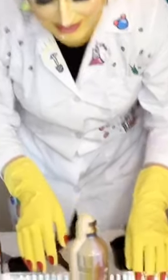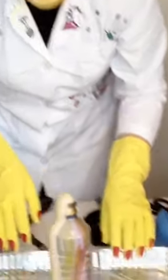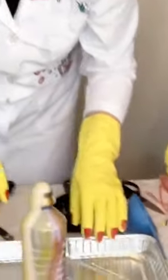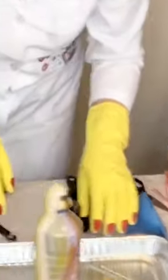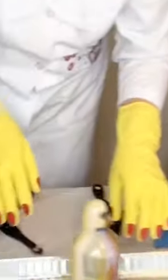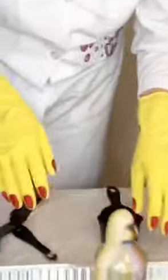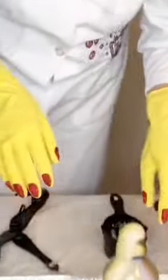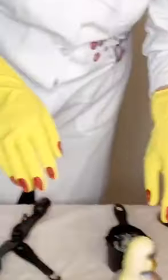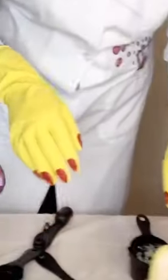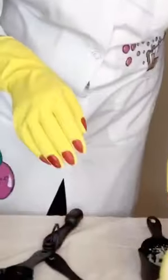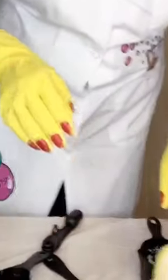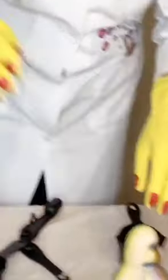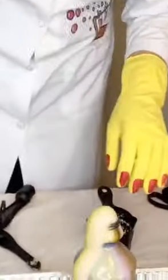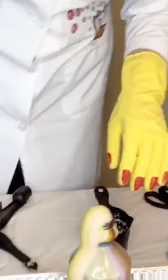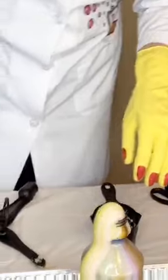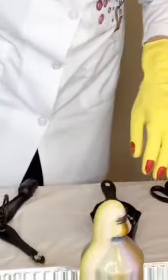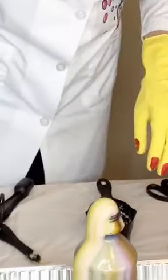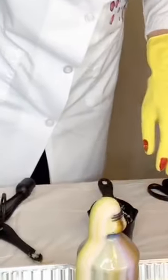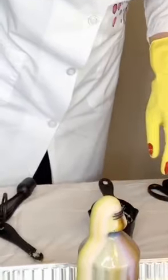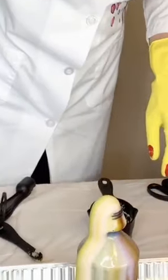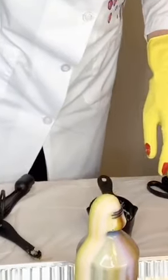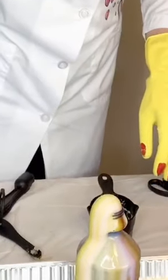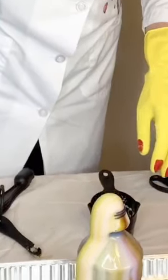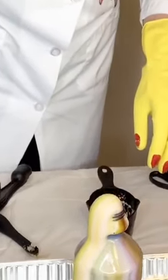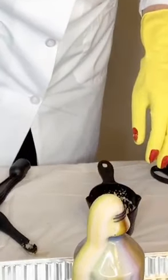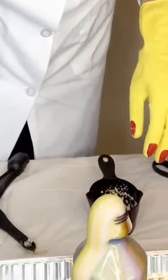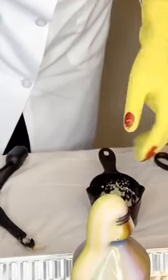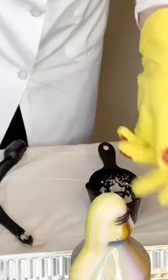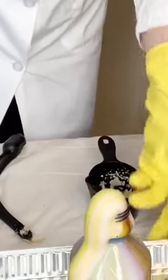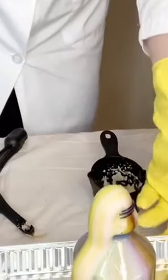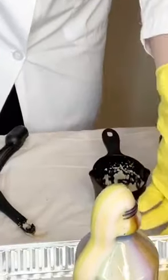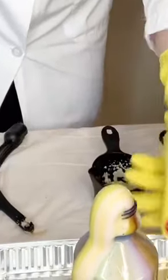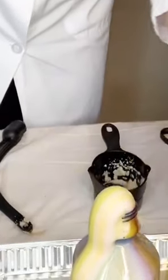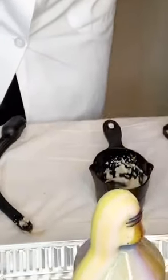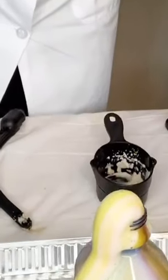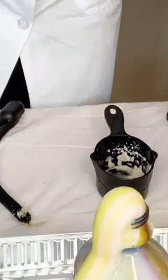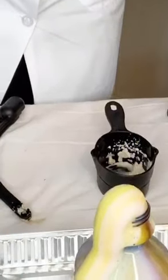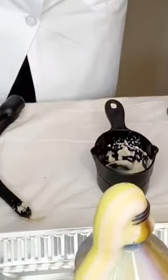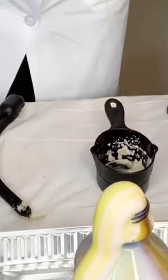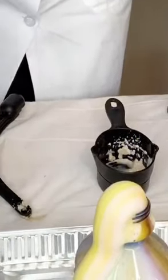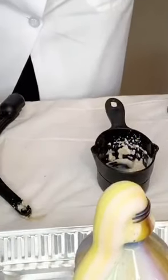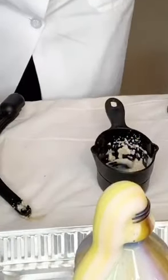thing. On the stuff! With the things! Yes, yes, yes! Oh my goodness.